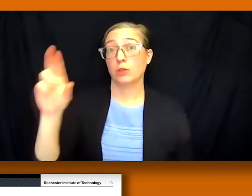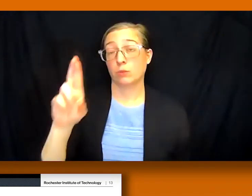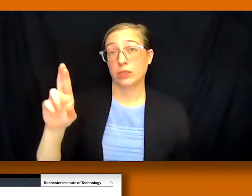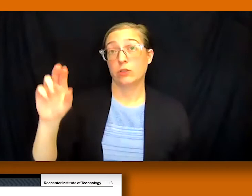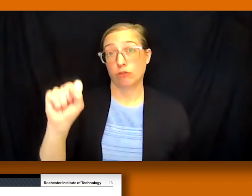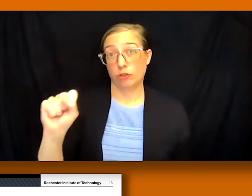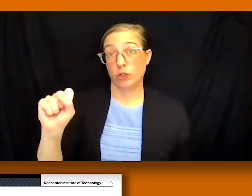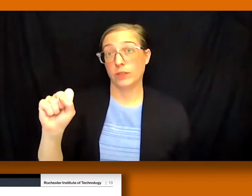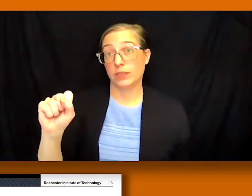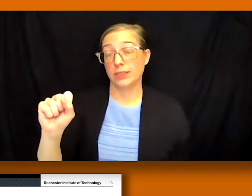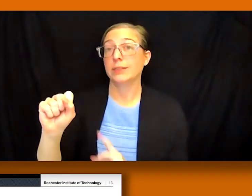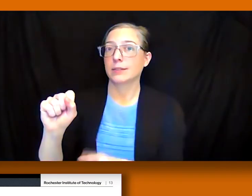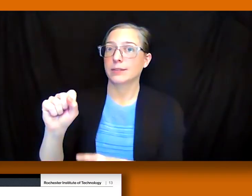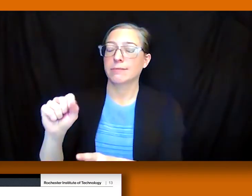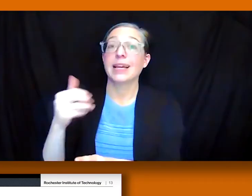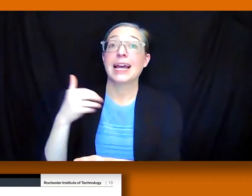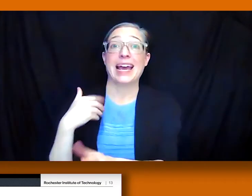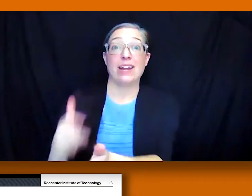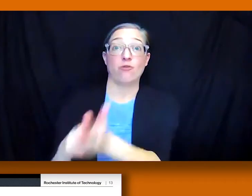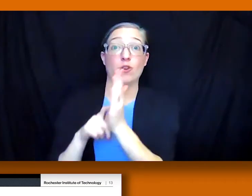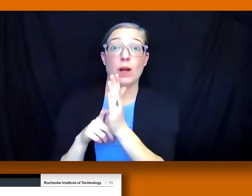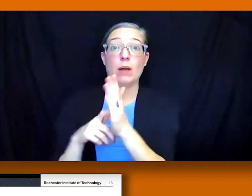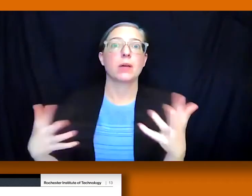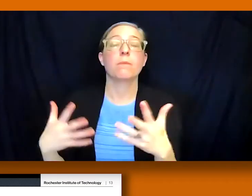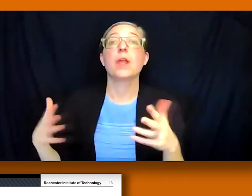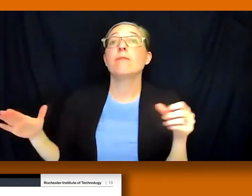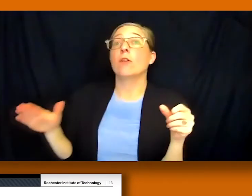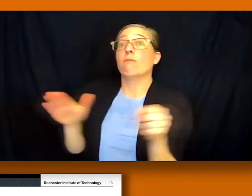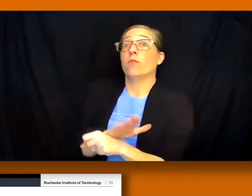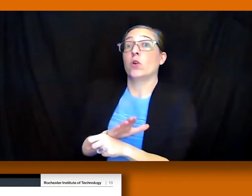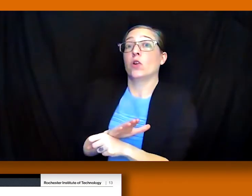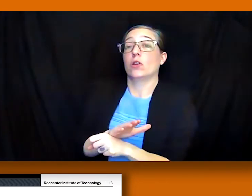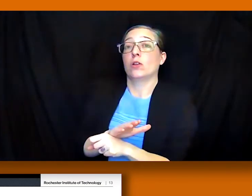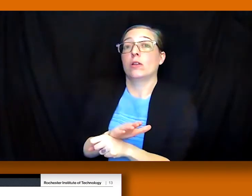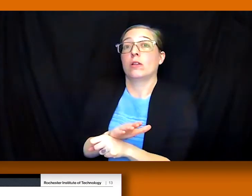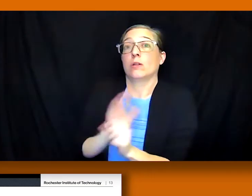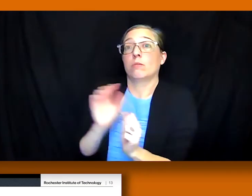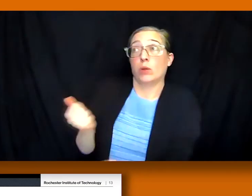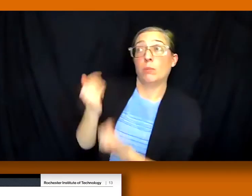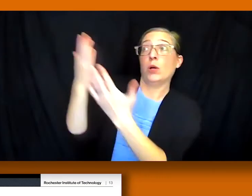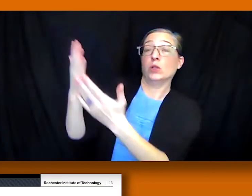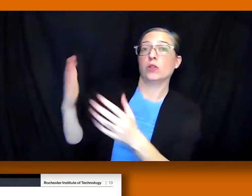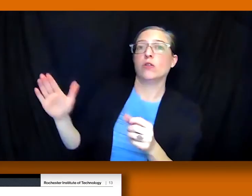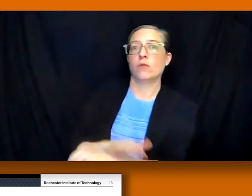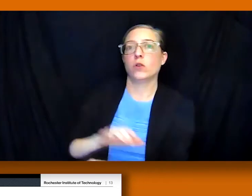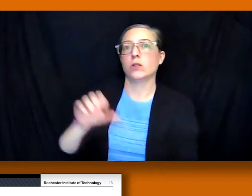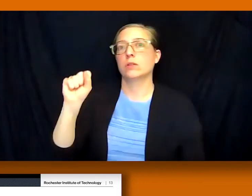um, or the scope of work needed to be submitted to their office 10 days in advance.